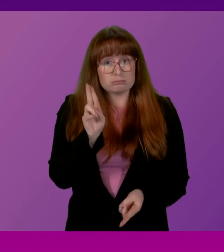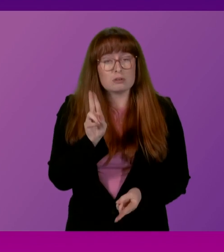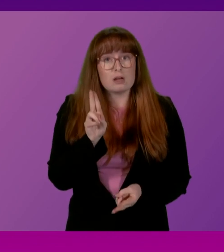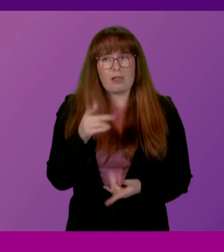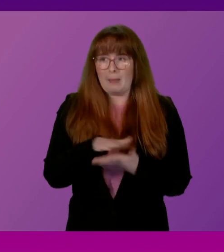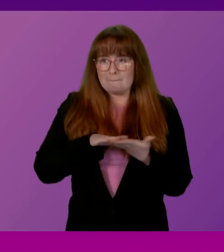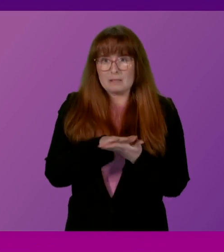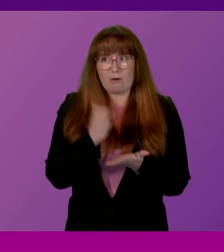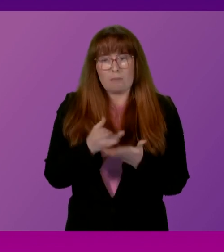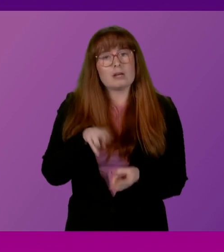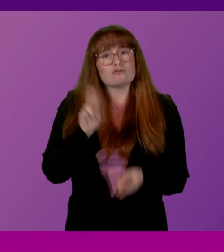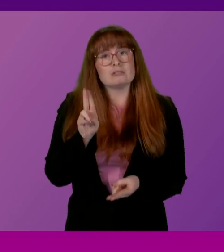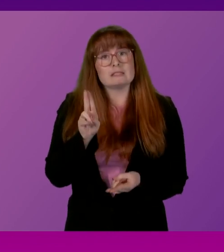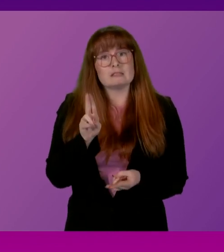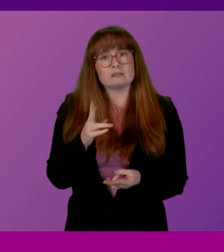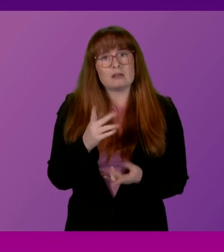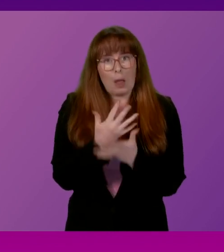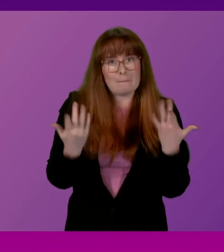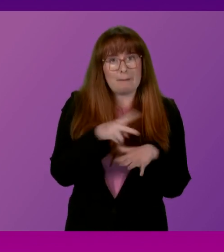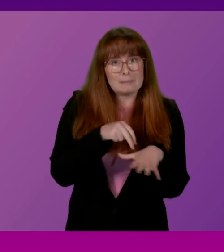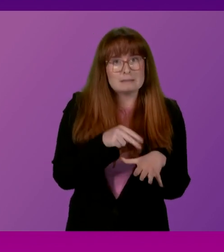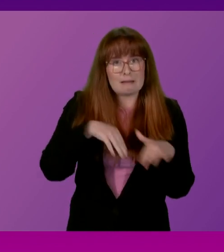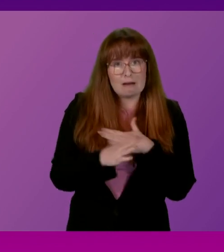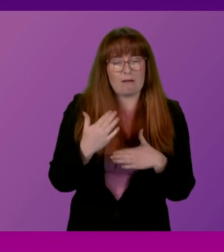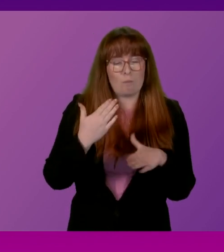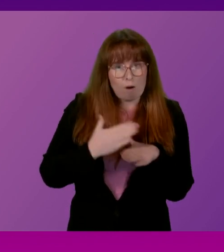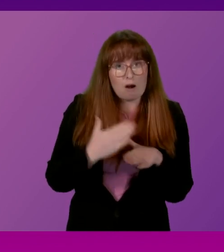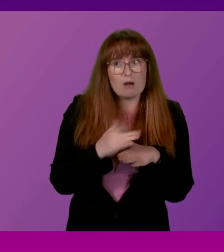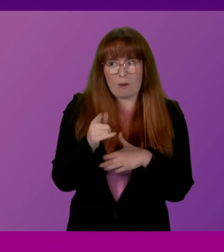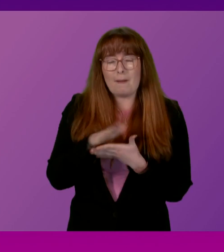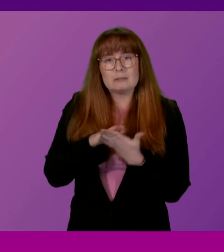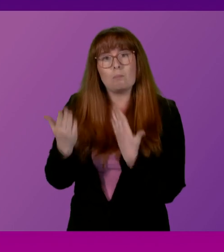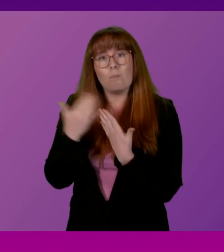We have increased police numbers and have continued to see more officers per head in